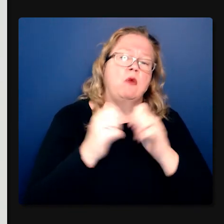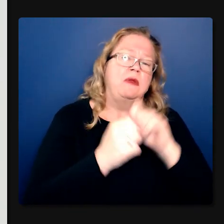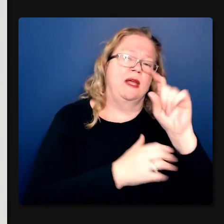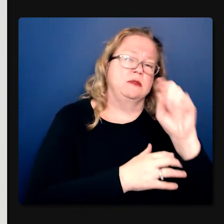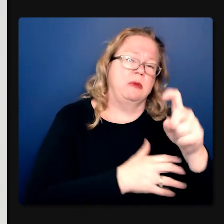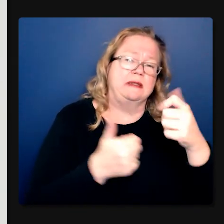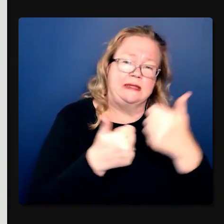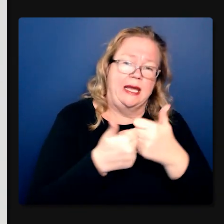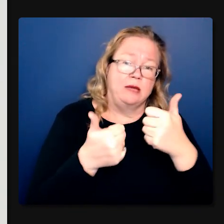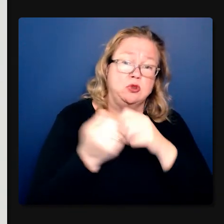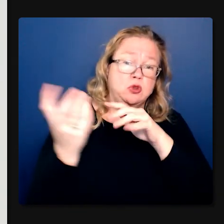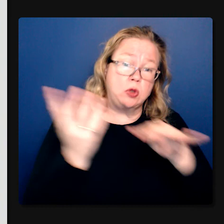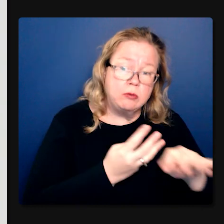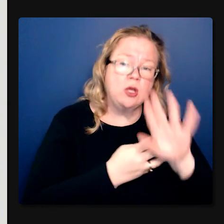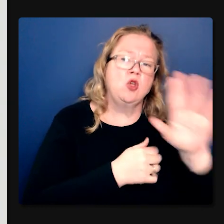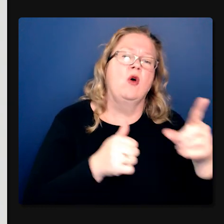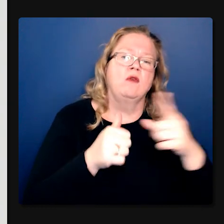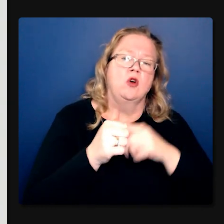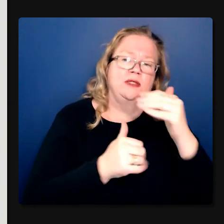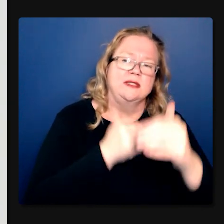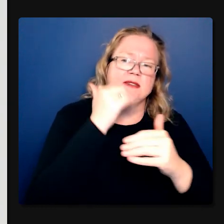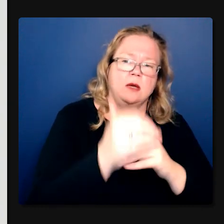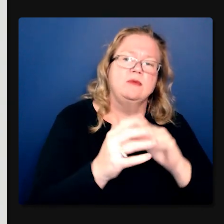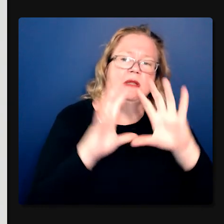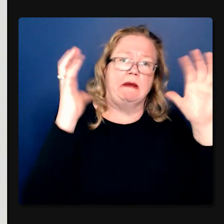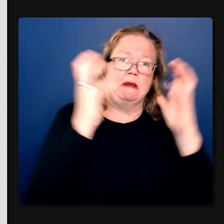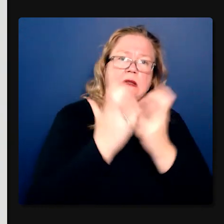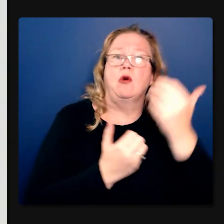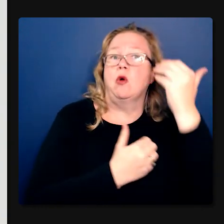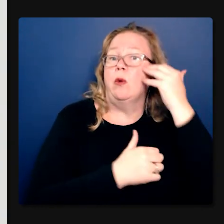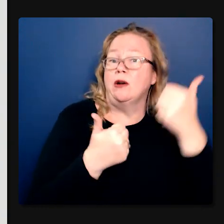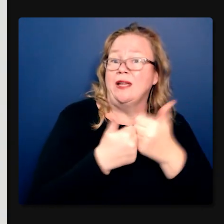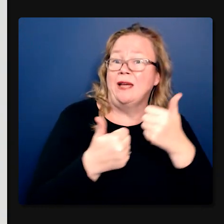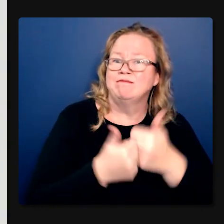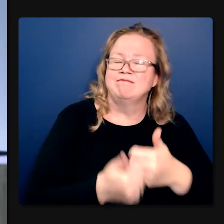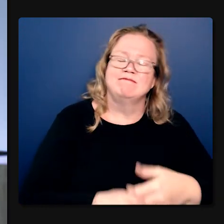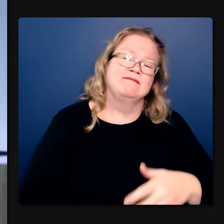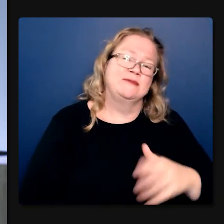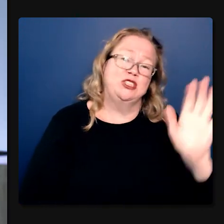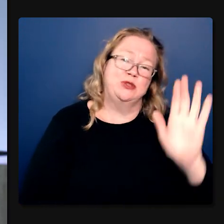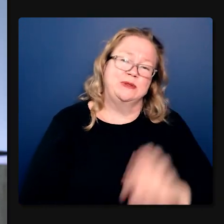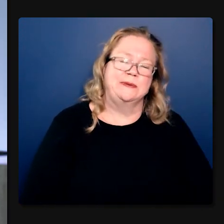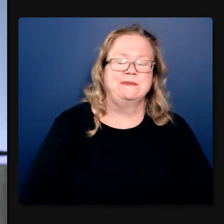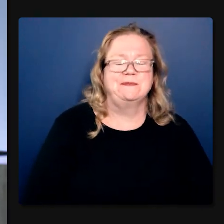"Getting started with Xbox game streaming: your first steps to a cloud aware game." Cheers.